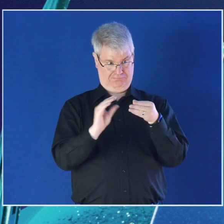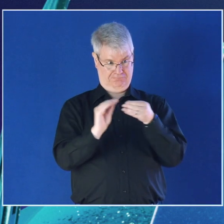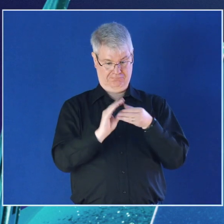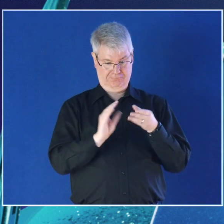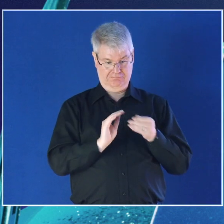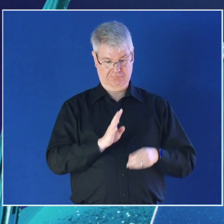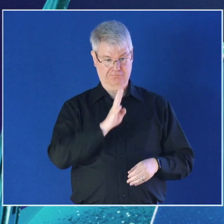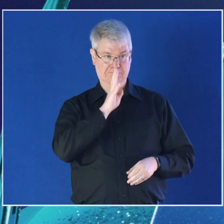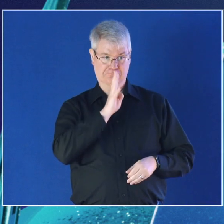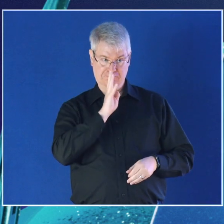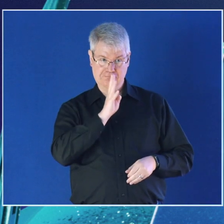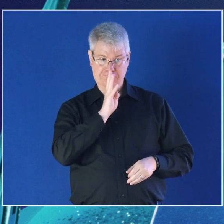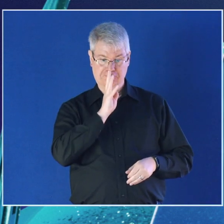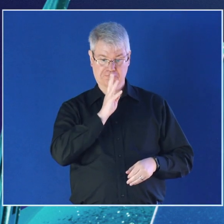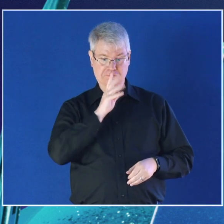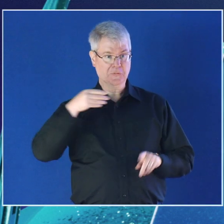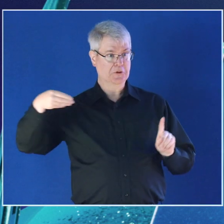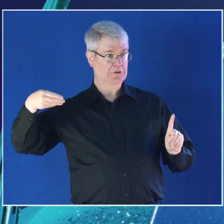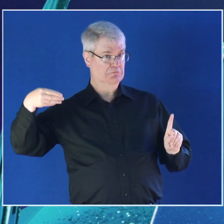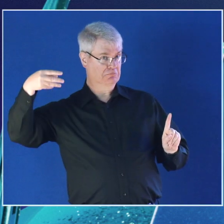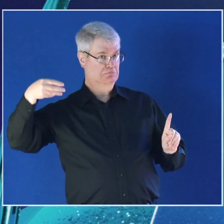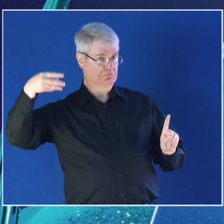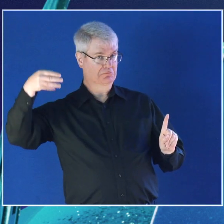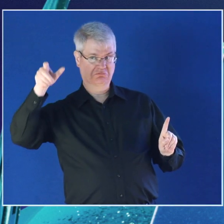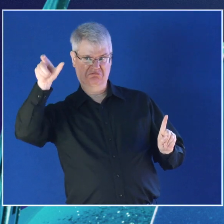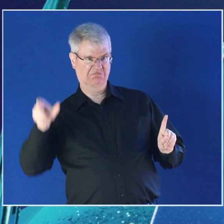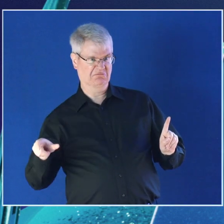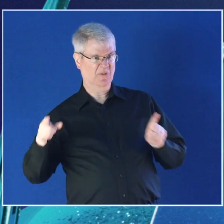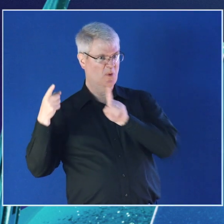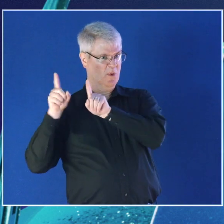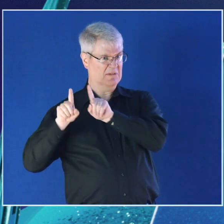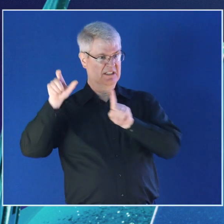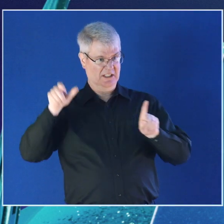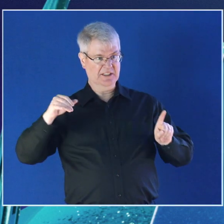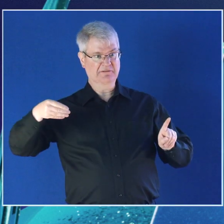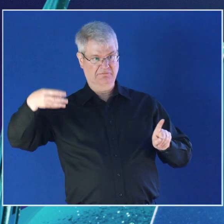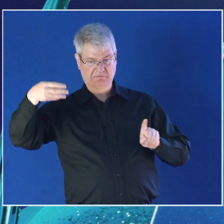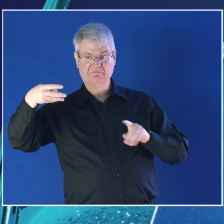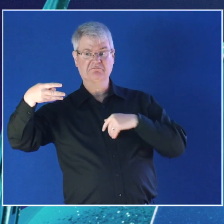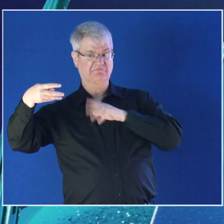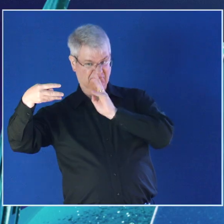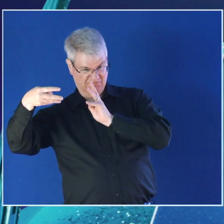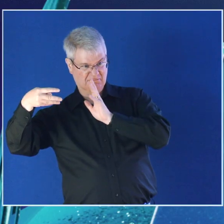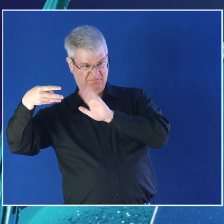over the last few months, and it knows the intent. It knows where I use that data, and it's going